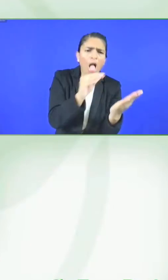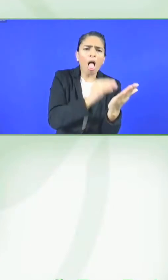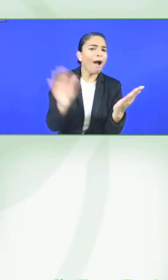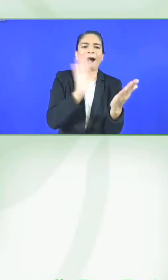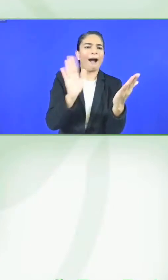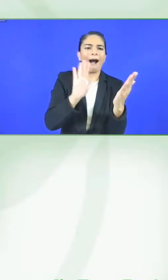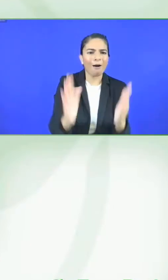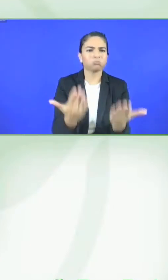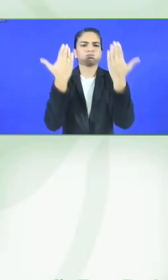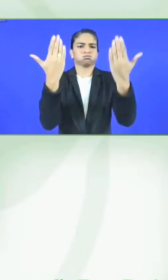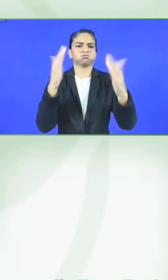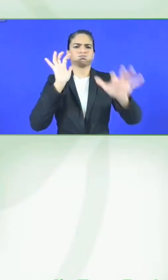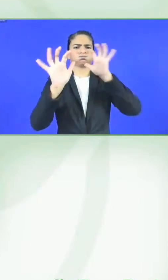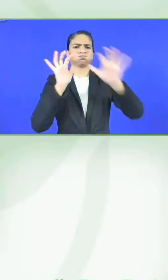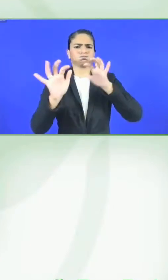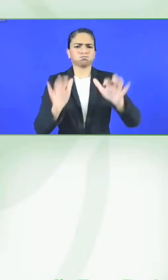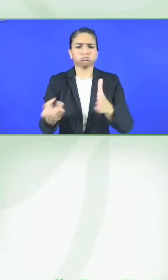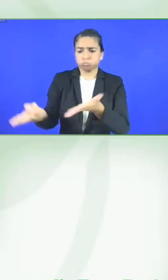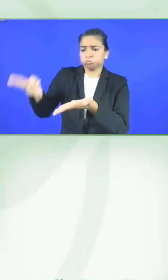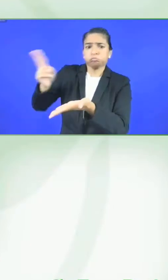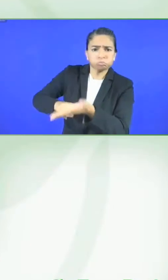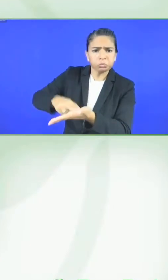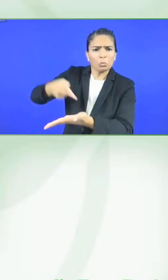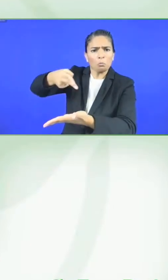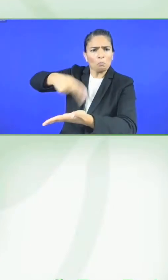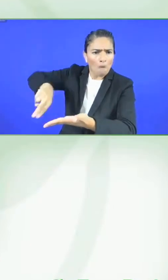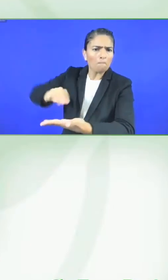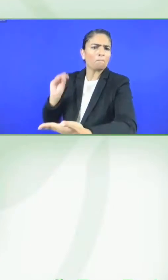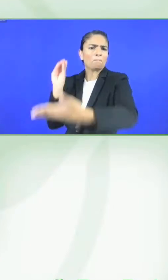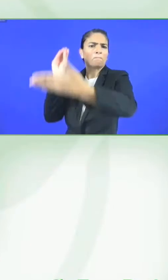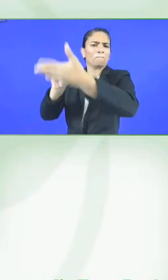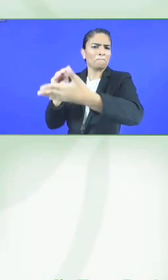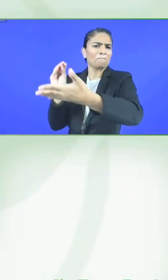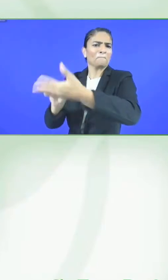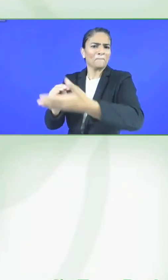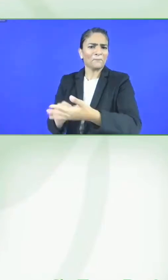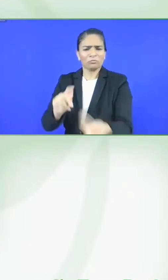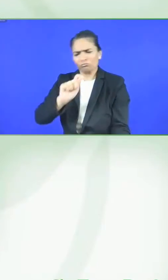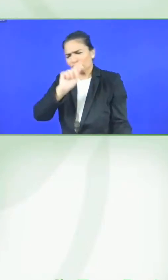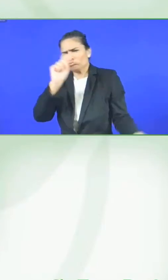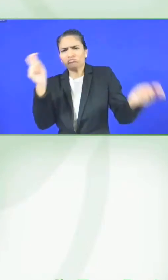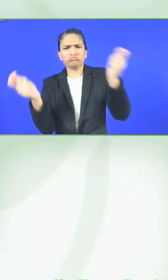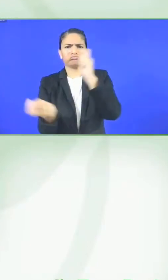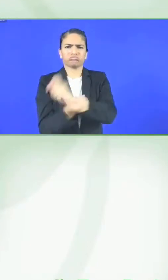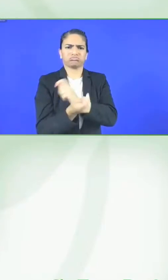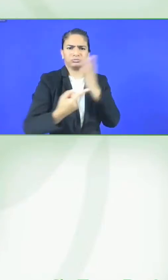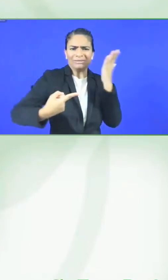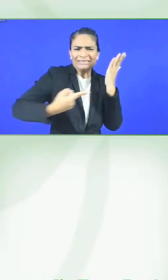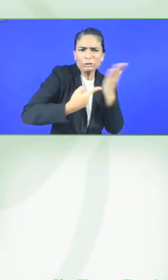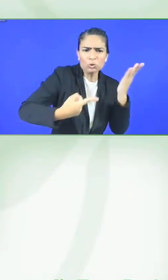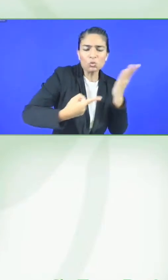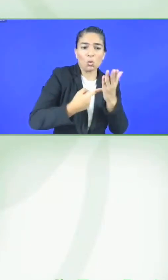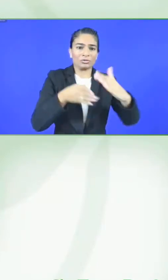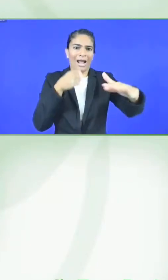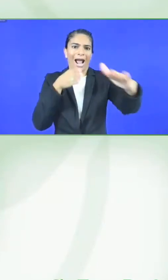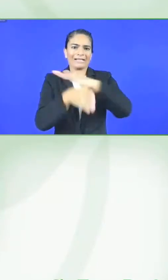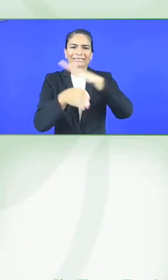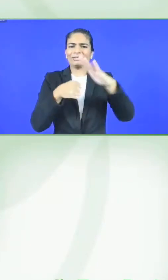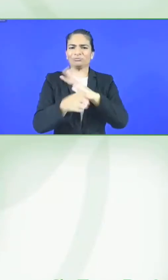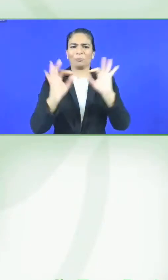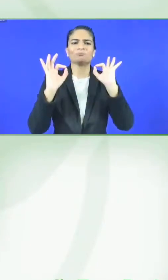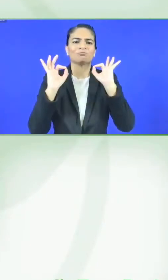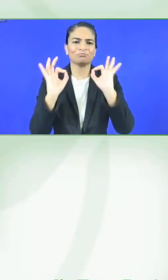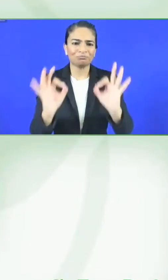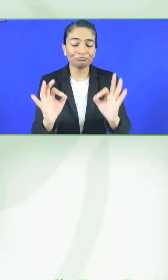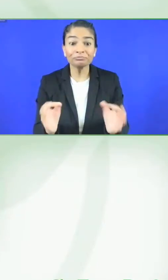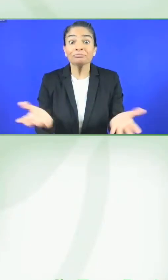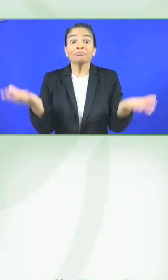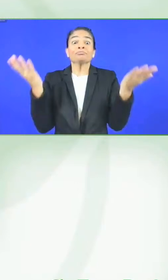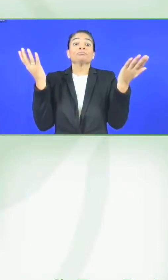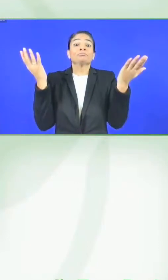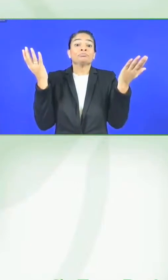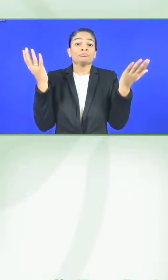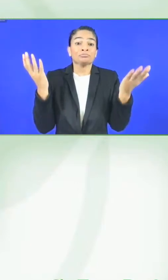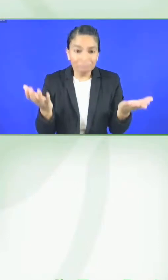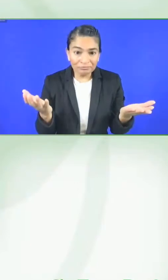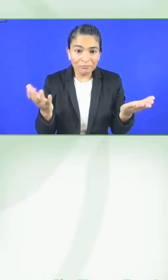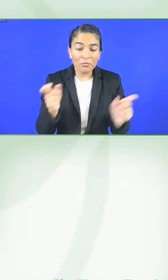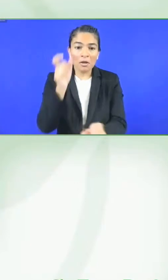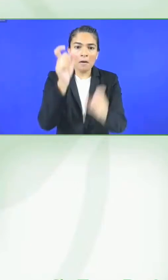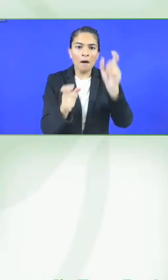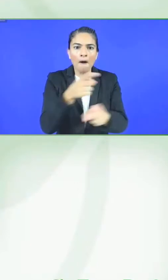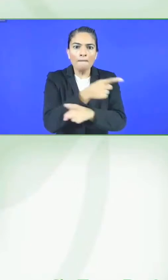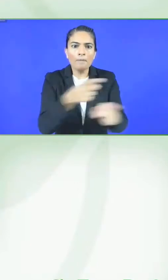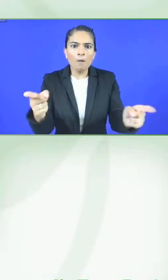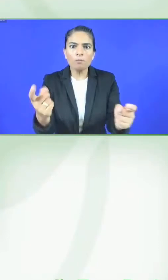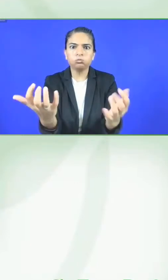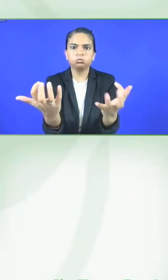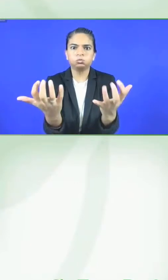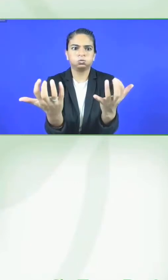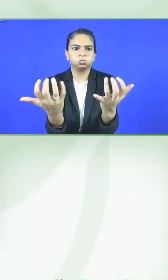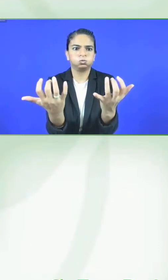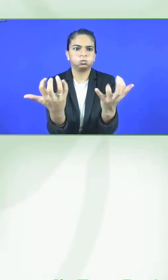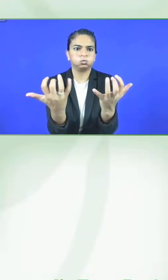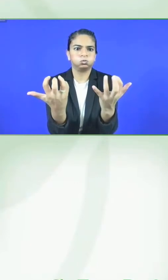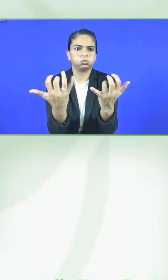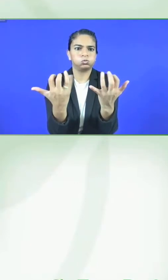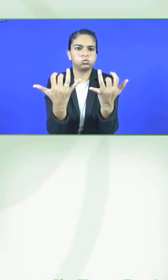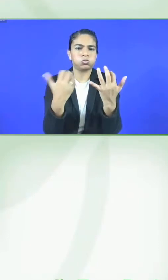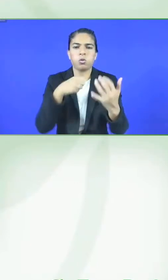We are able to sign into services, log into for example online banking or government services